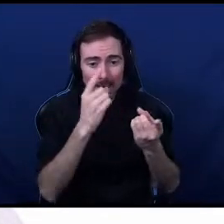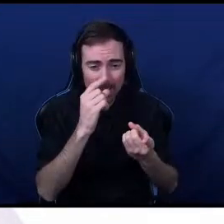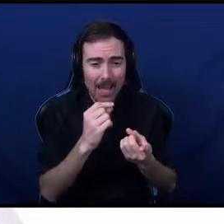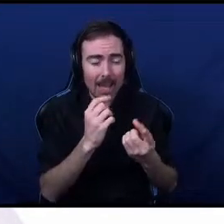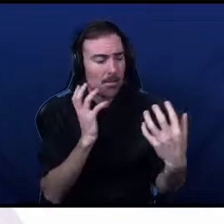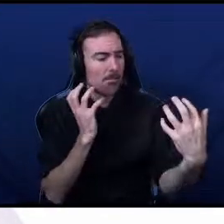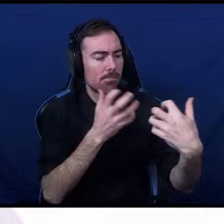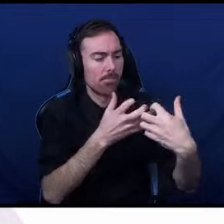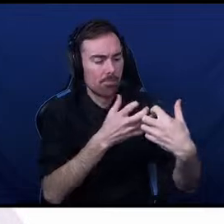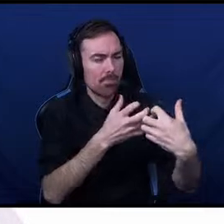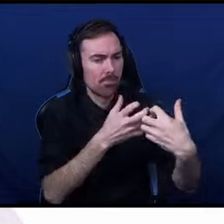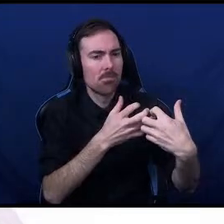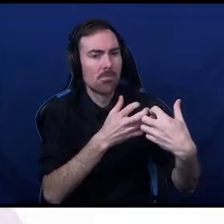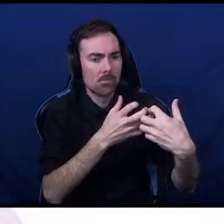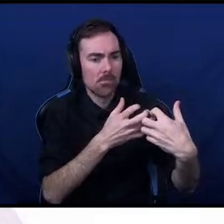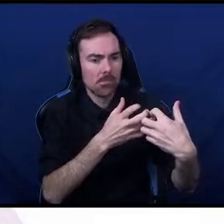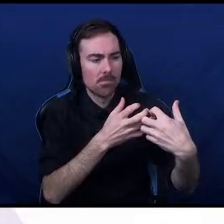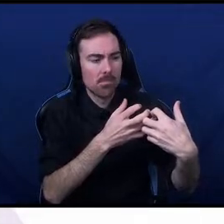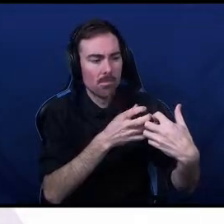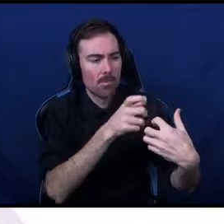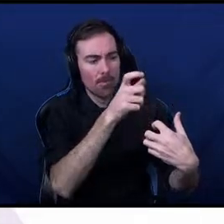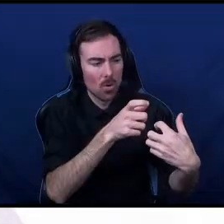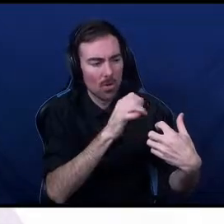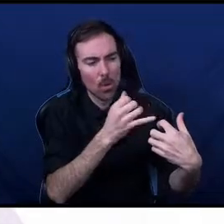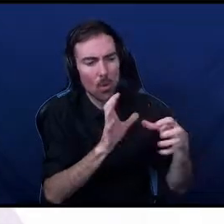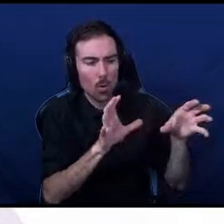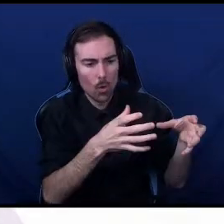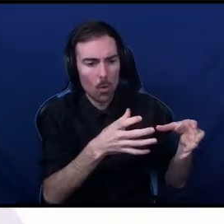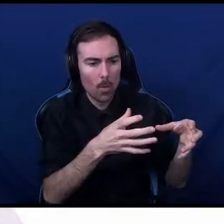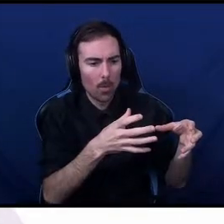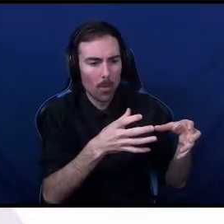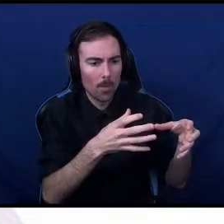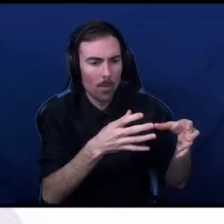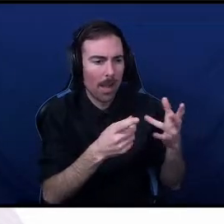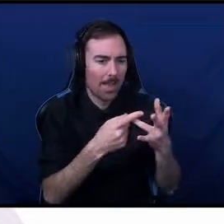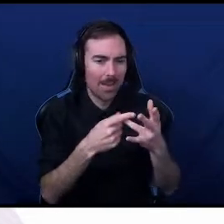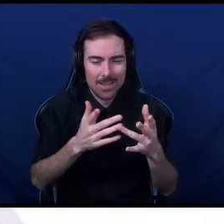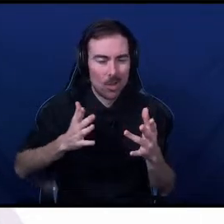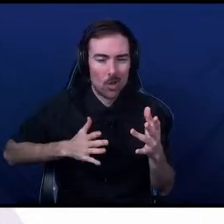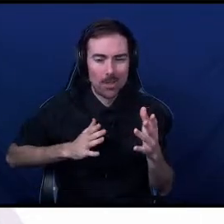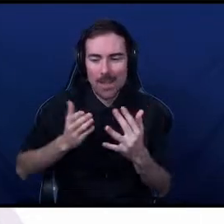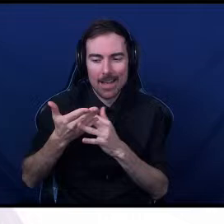the whole population doesn't need to, to have access to. So that's all I wanted to kind of give as a bit of a primer.